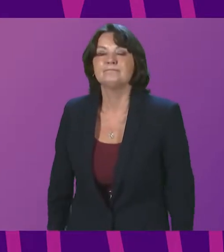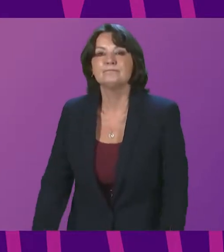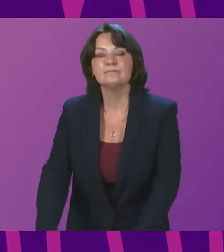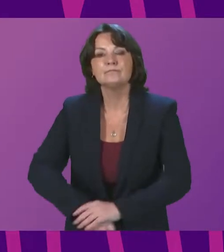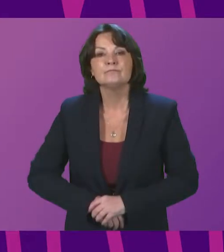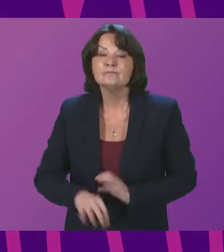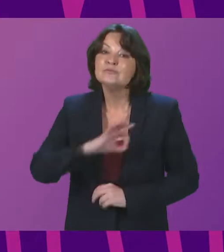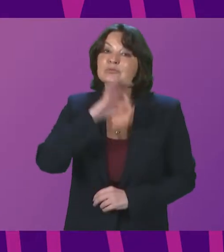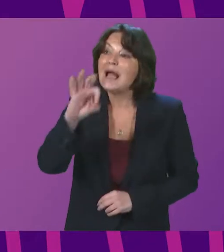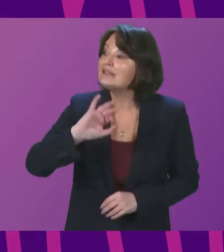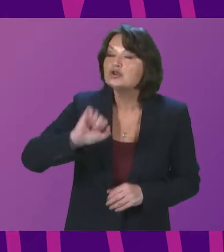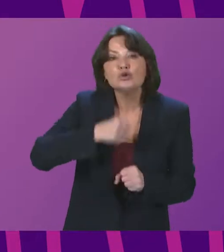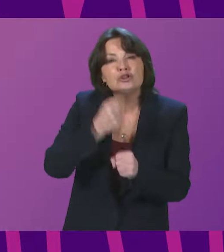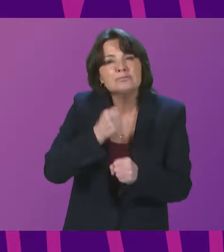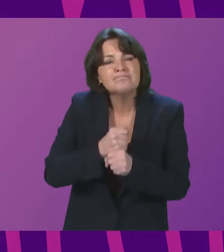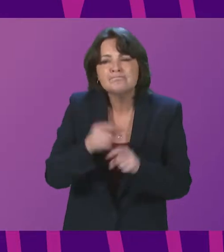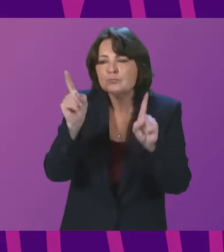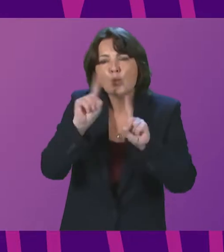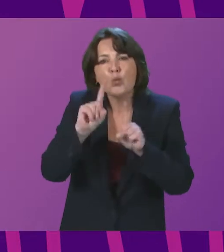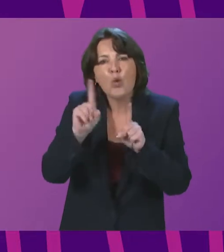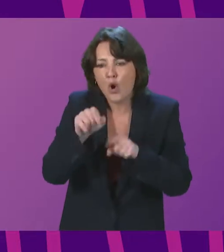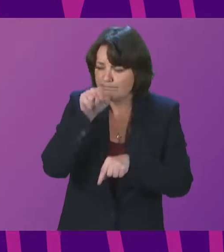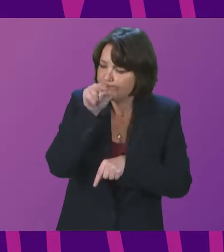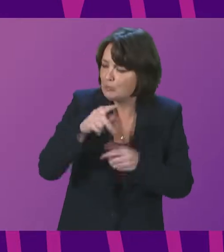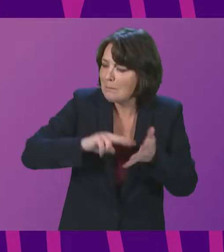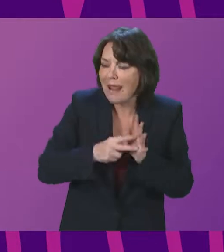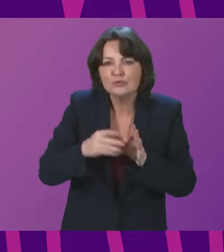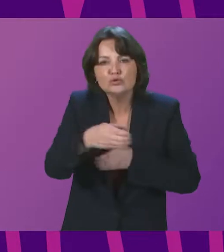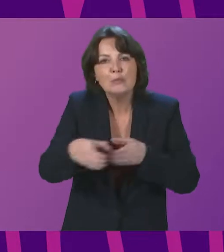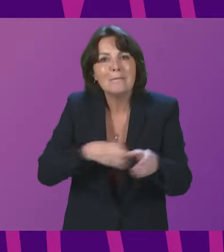plans to replace carers allowance with a devolved benefit.